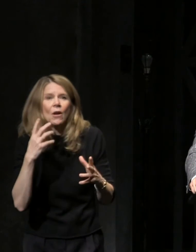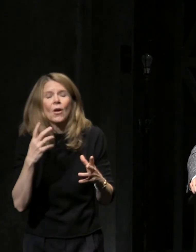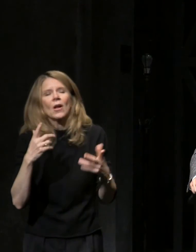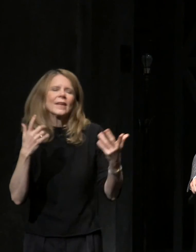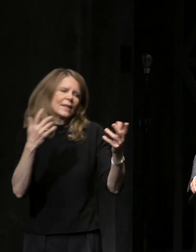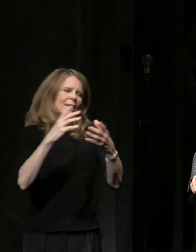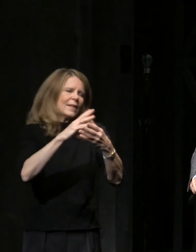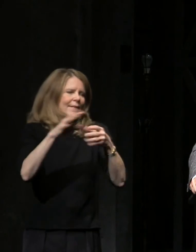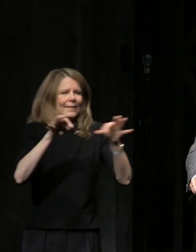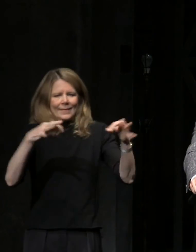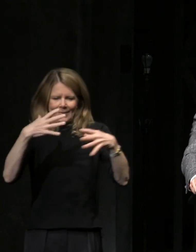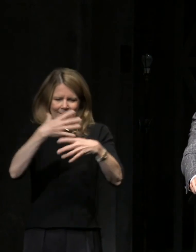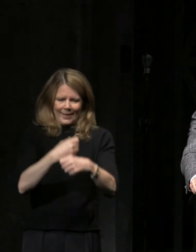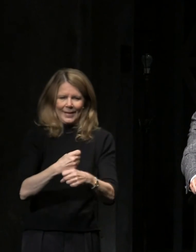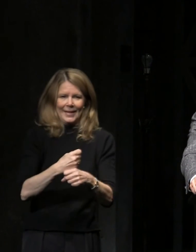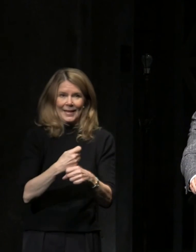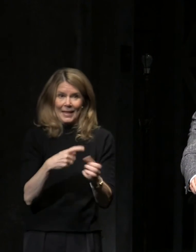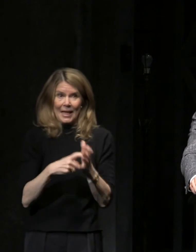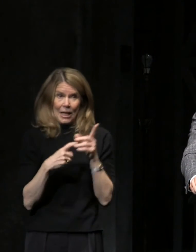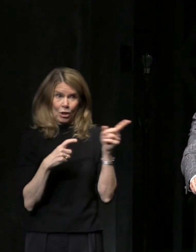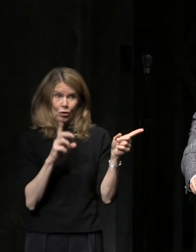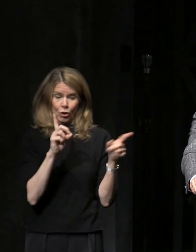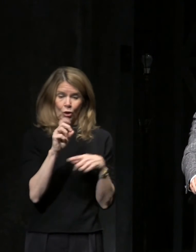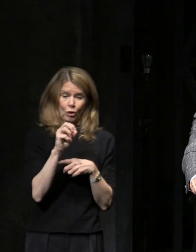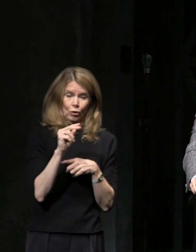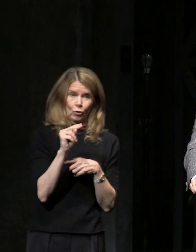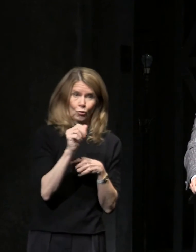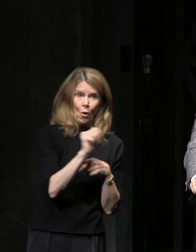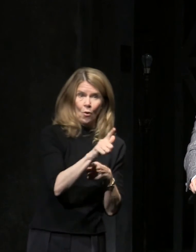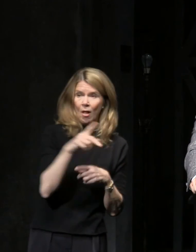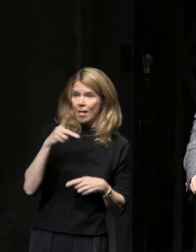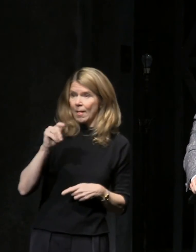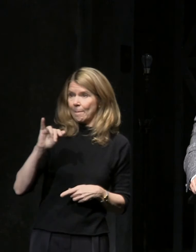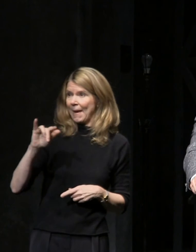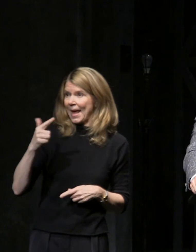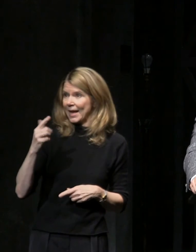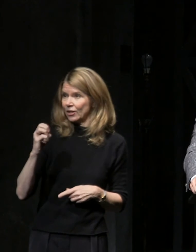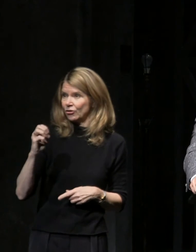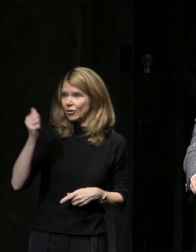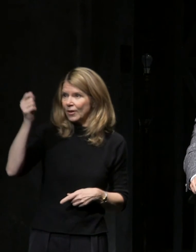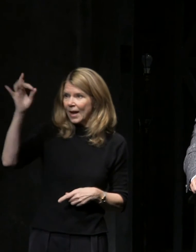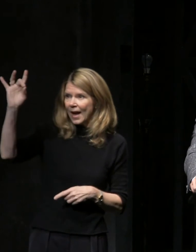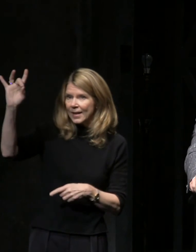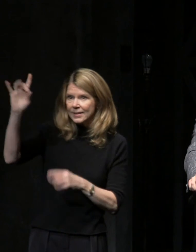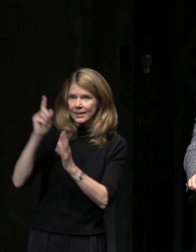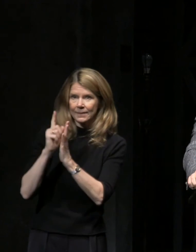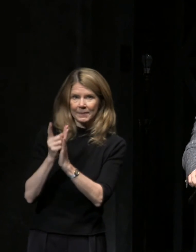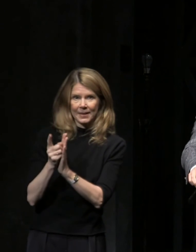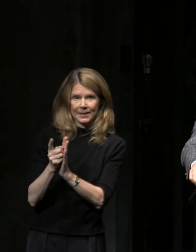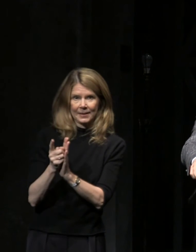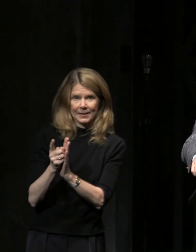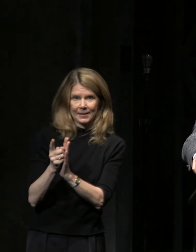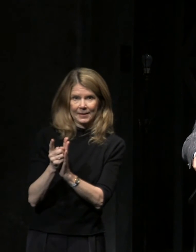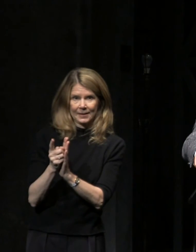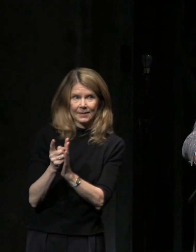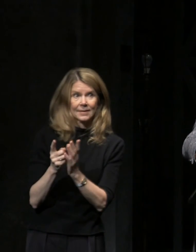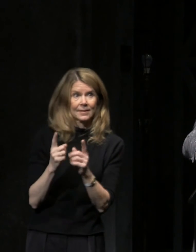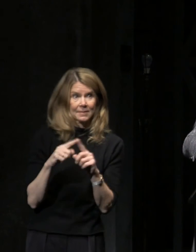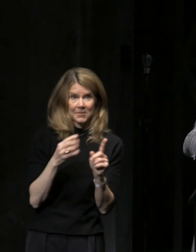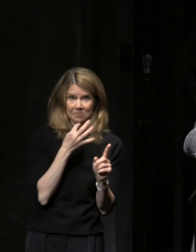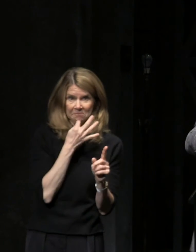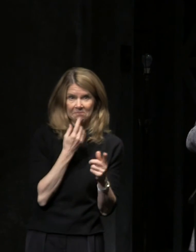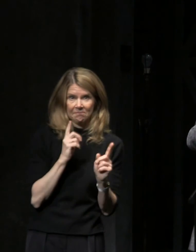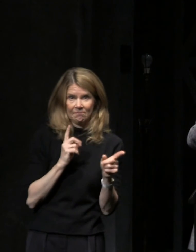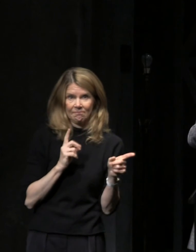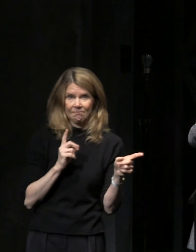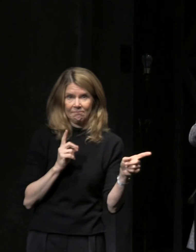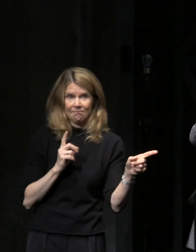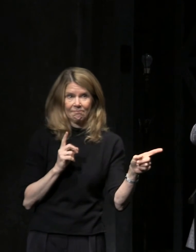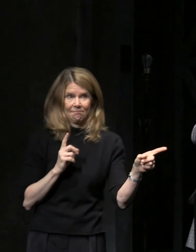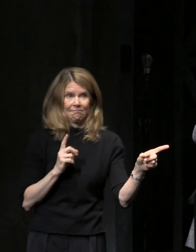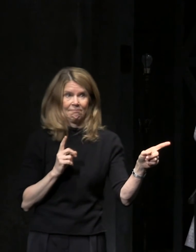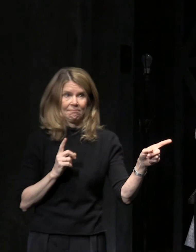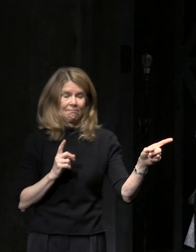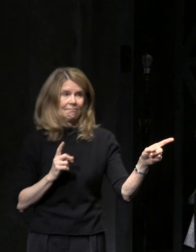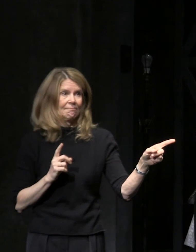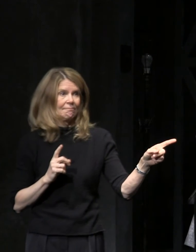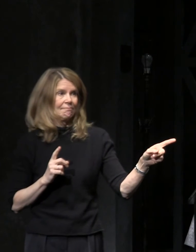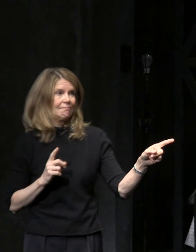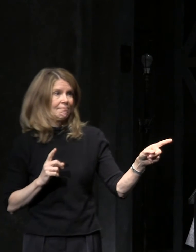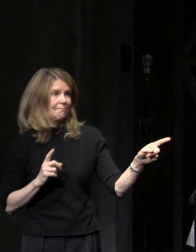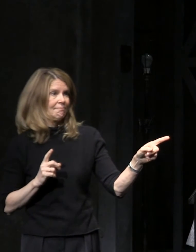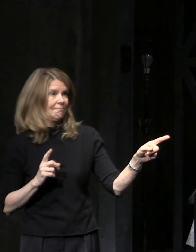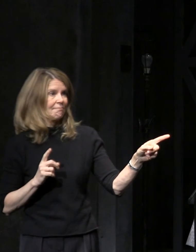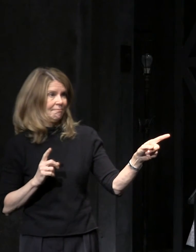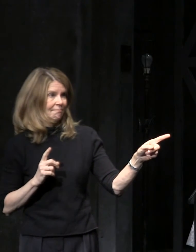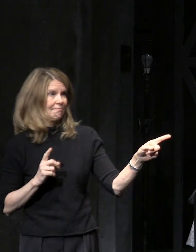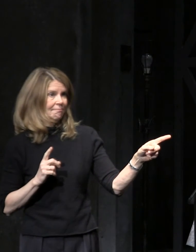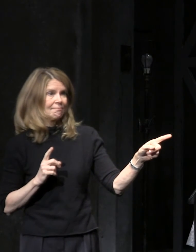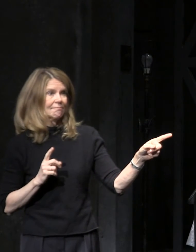long story short, it took Domhnall Page 18 minutes to slowly move that bag across in